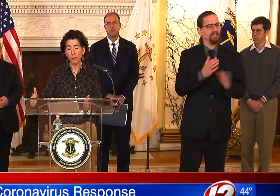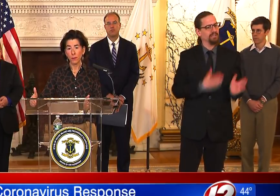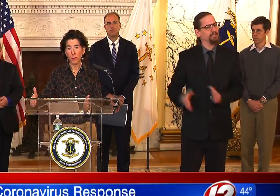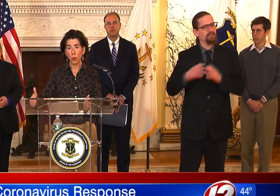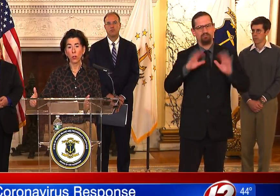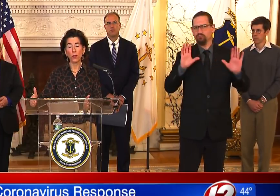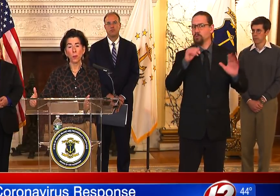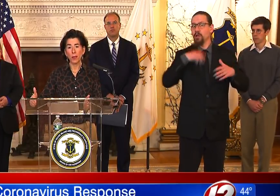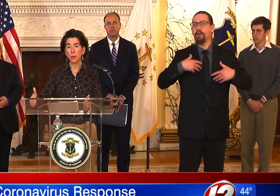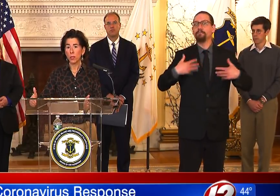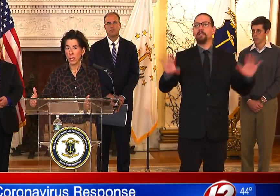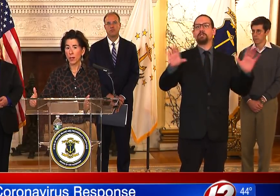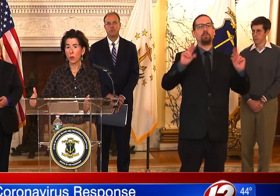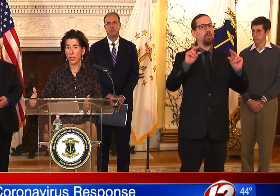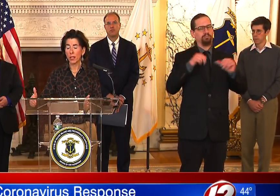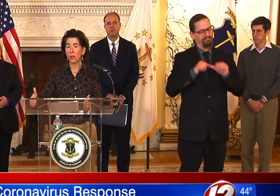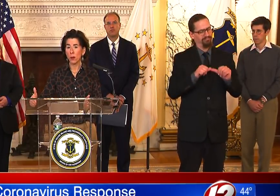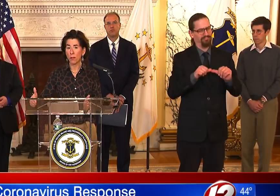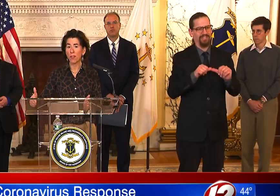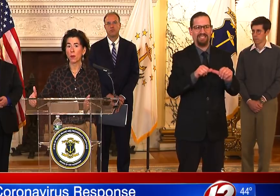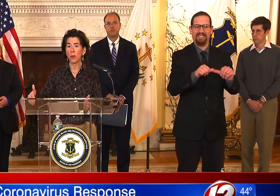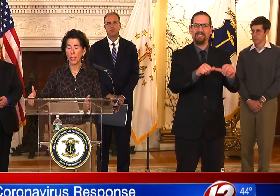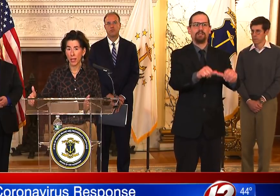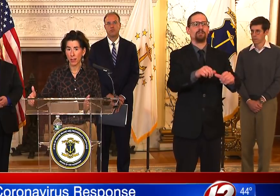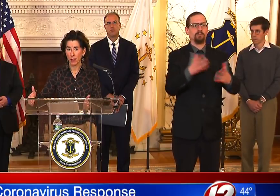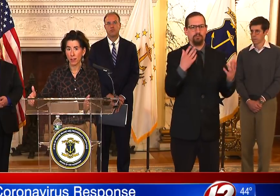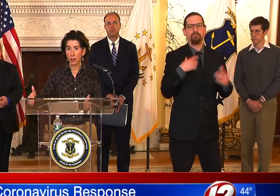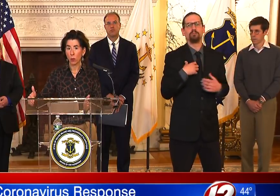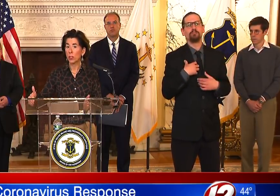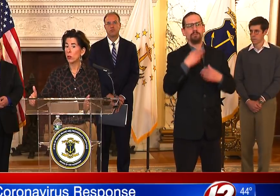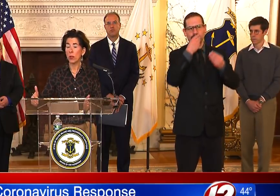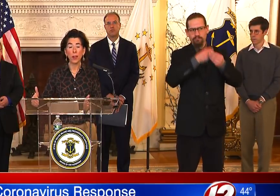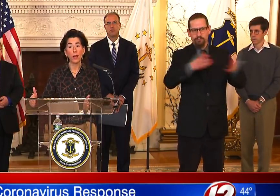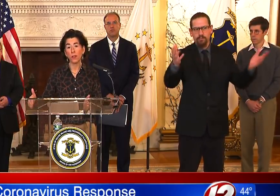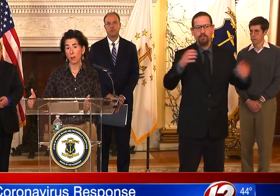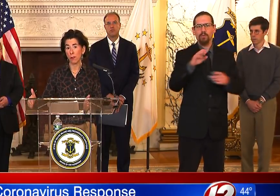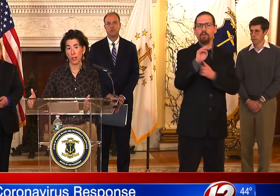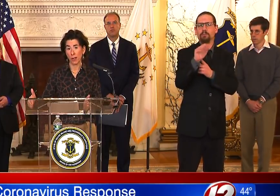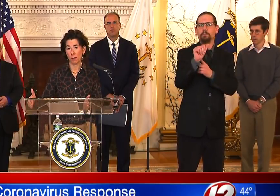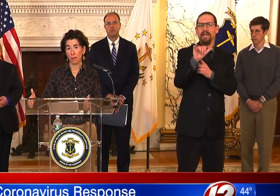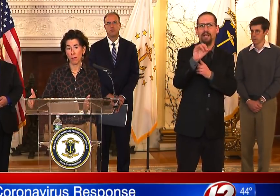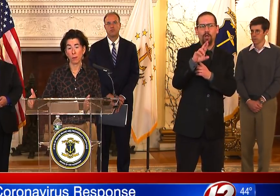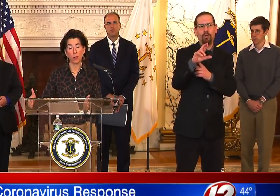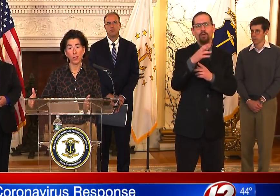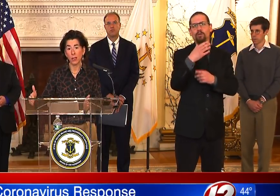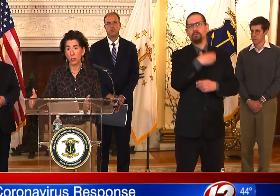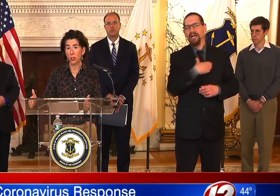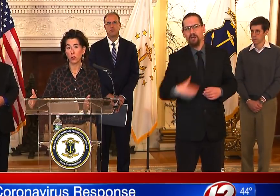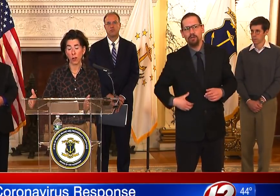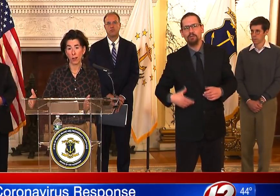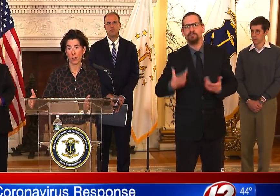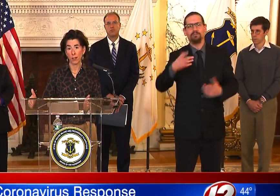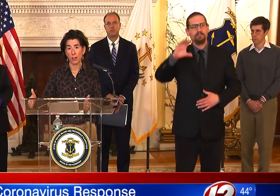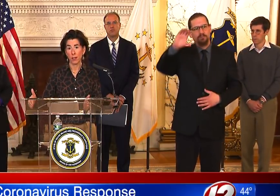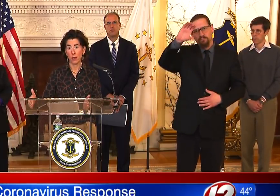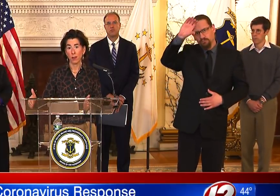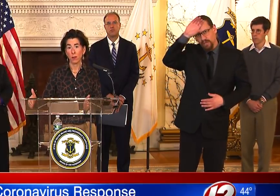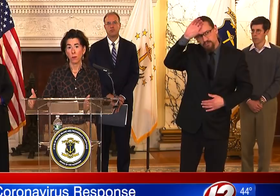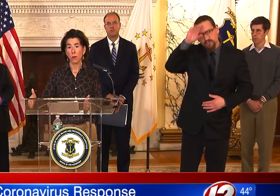I WANT TO MAKE A SPECIAL PLEA TO POLICE OFFICERS AND FIREFIGHTERS AND SUCH AND BUYERS WHO ARE ASKING FOR MORE PPE. WE ARE DOING THE BEST WE CAN AND WE ARE GETTING YOU EVERYTHING WE